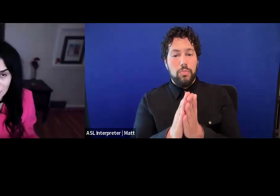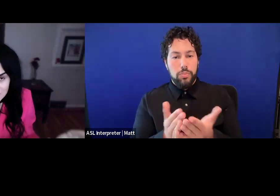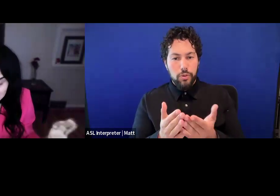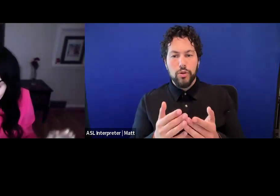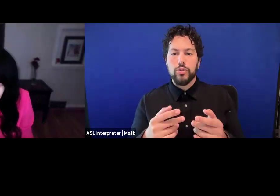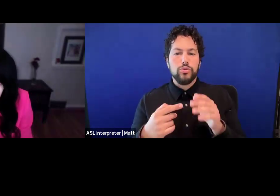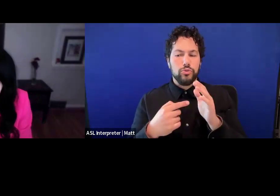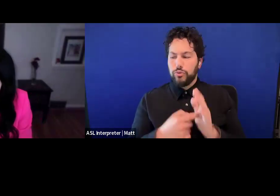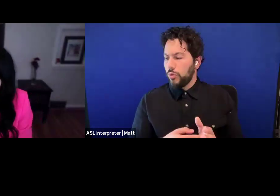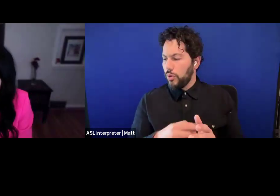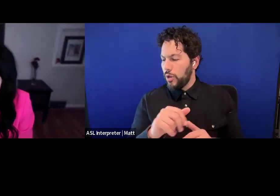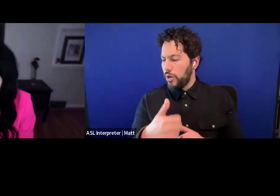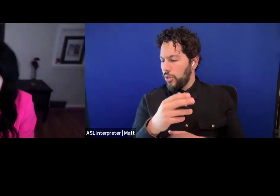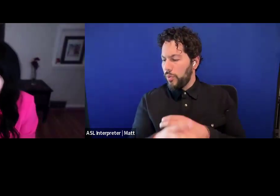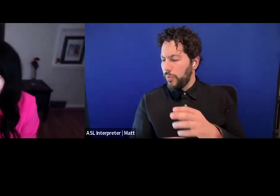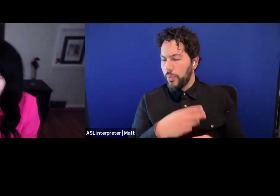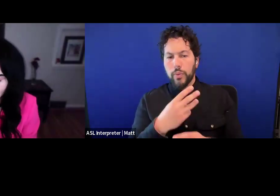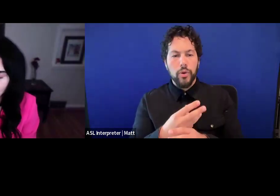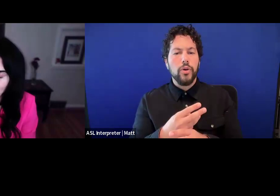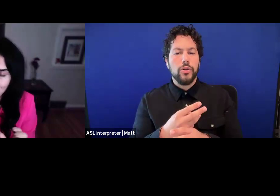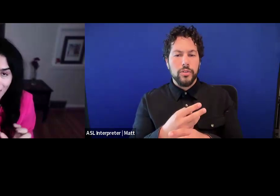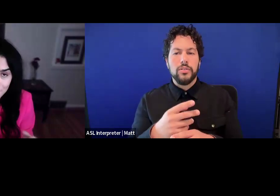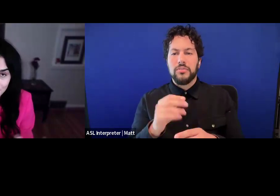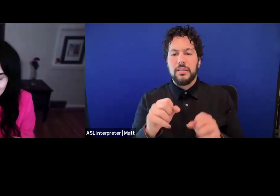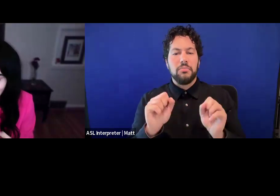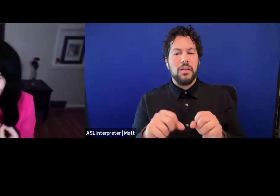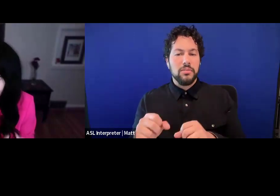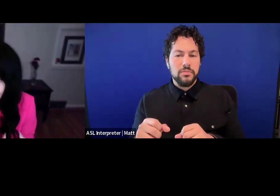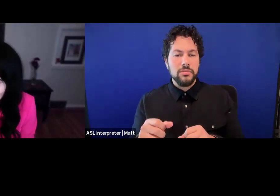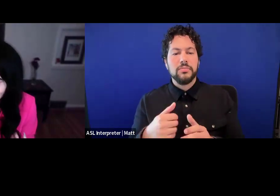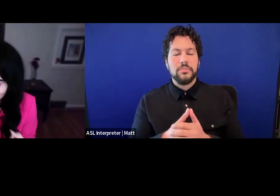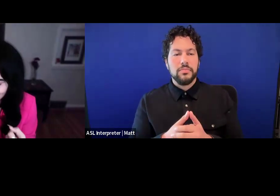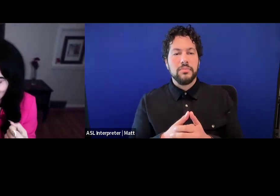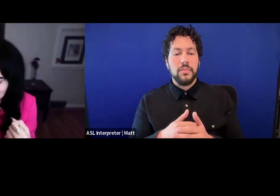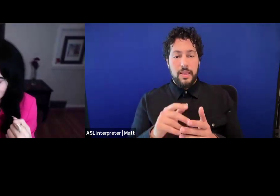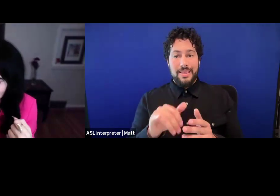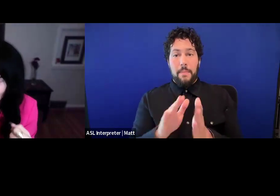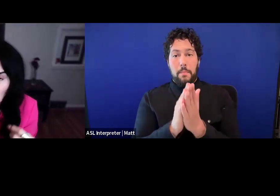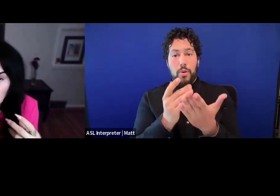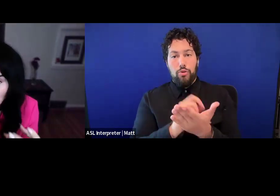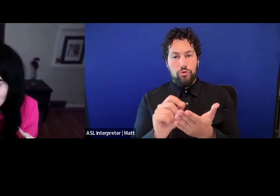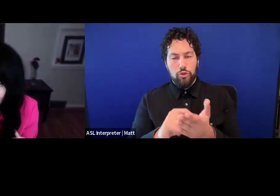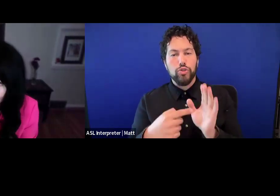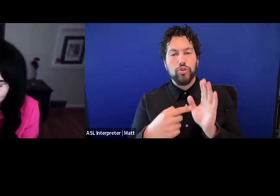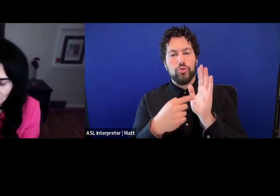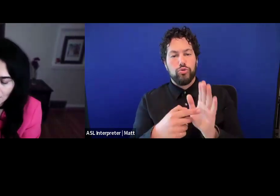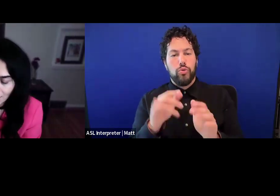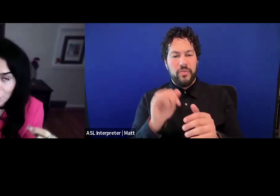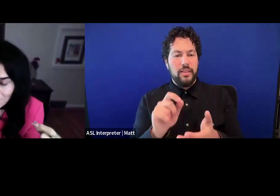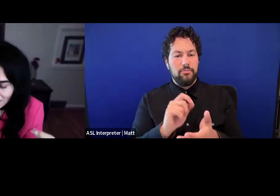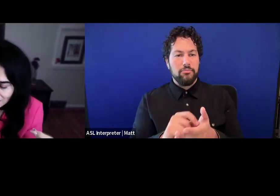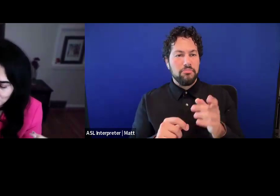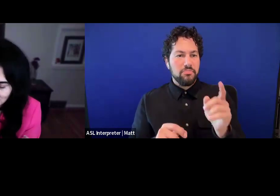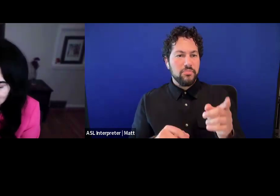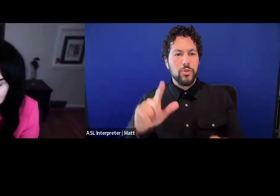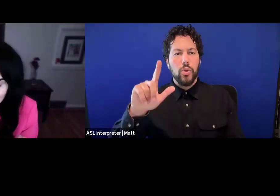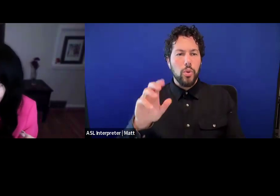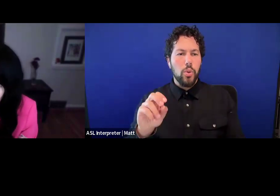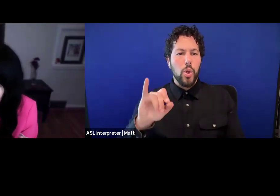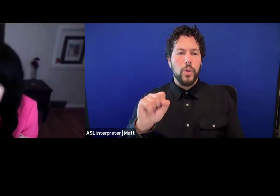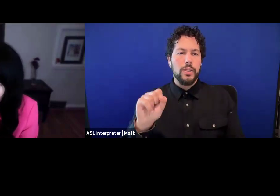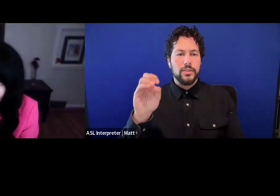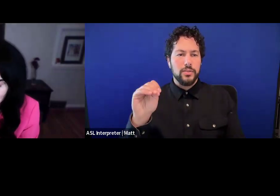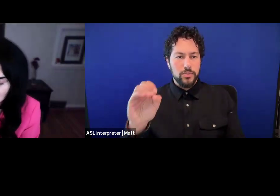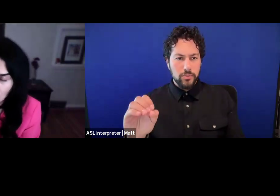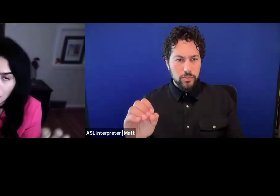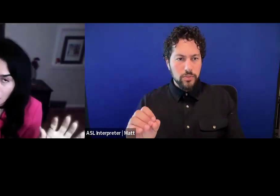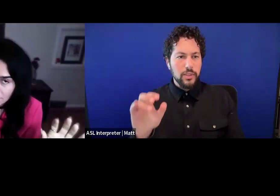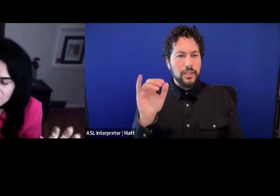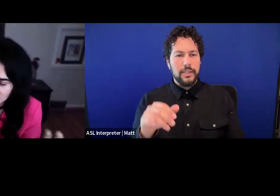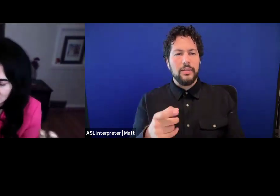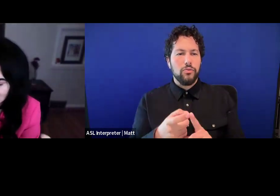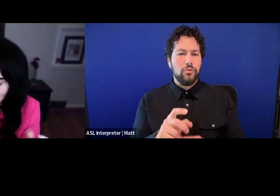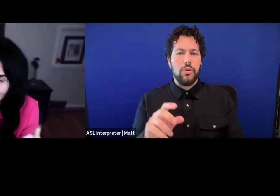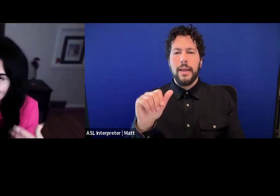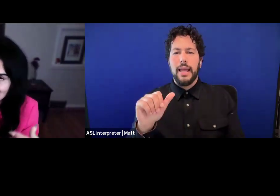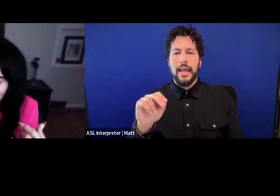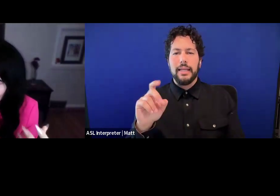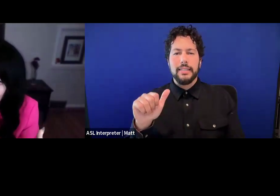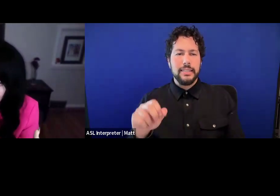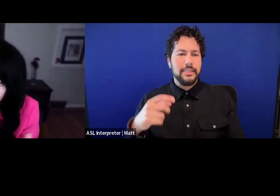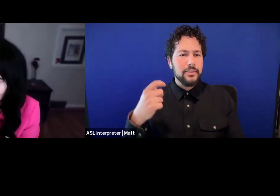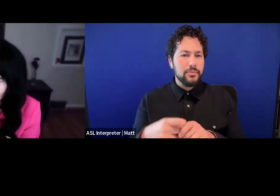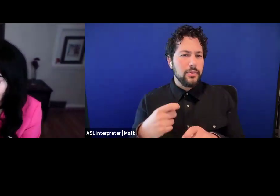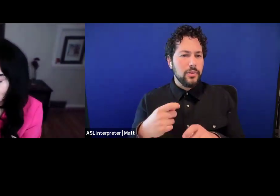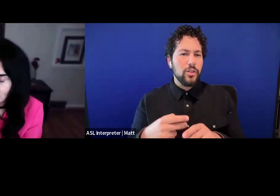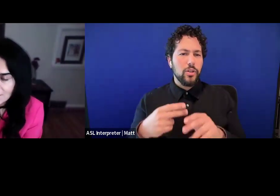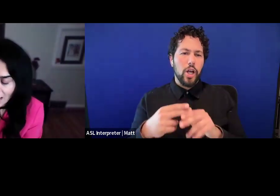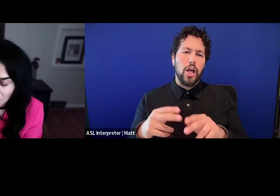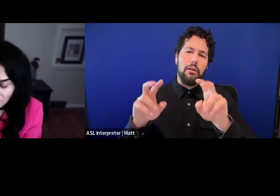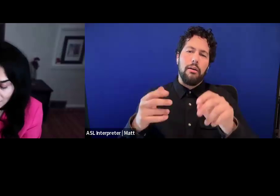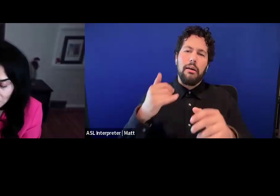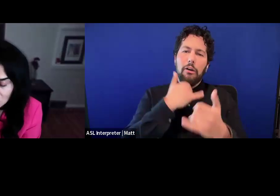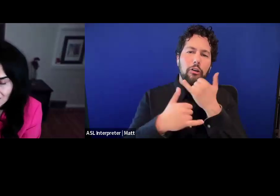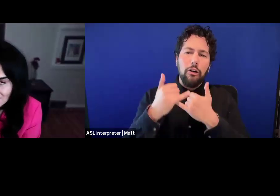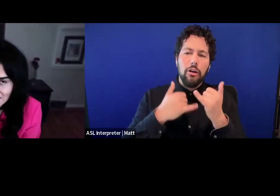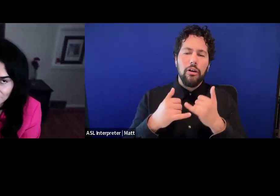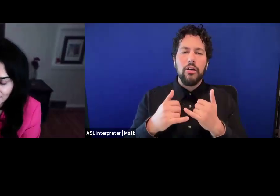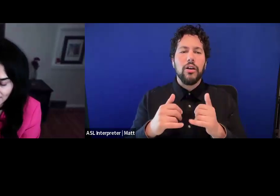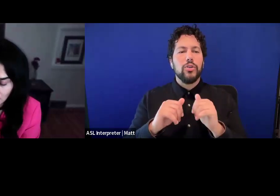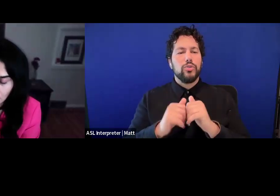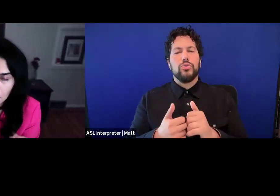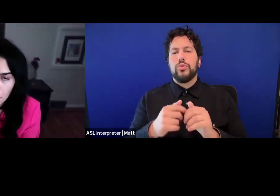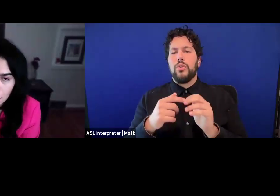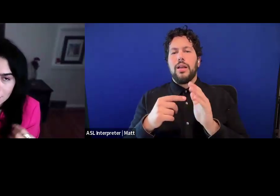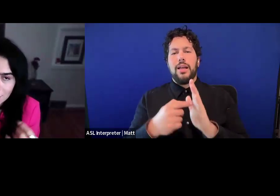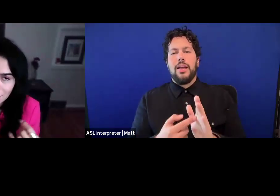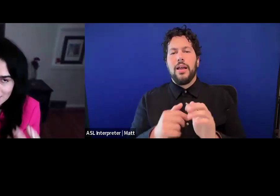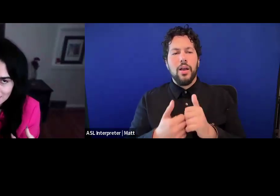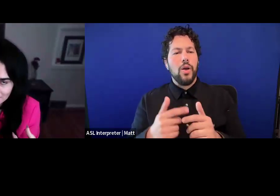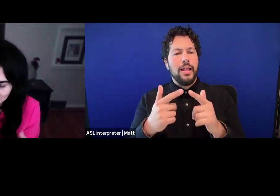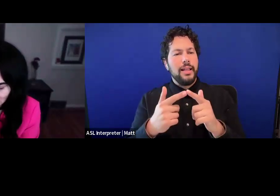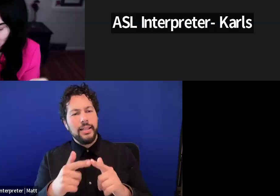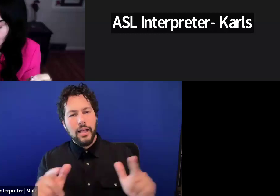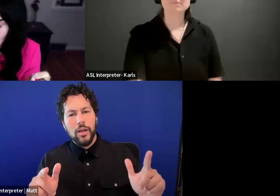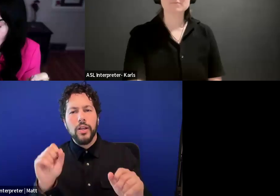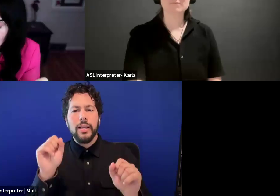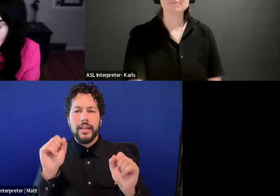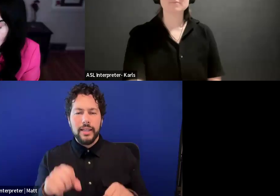These further concepts in the book map. this invitation. Loissement, a grammatical practice in Indian Spanish, long dismissed as an error, reveals how language itself can unlisten.